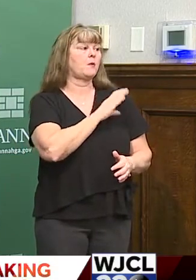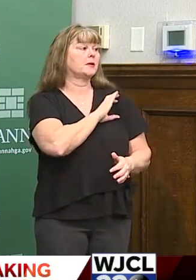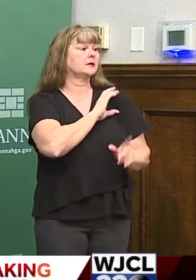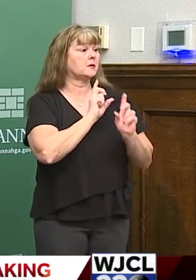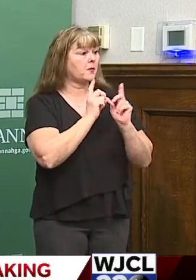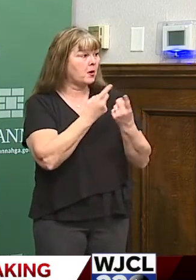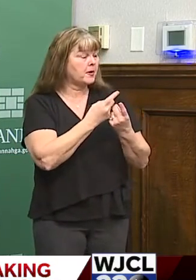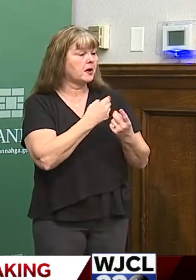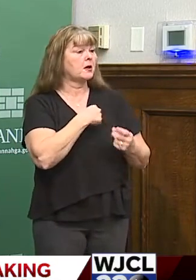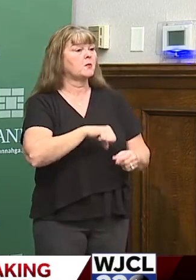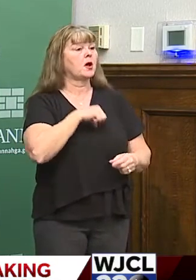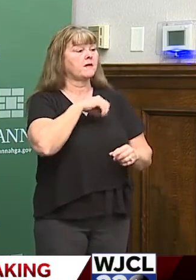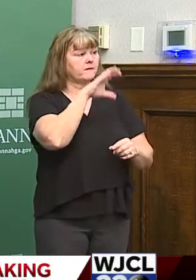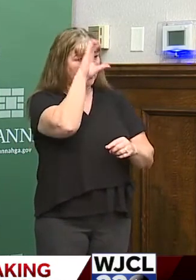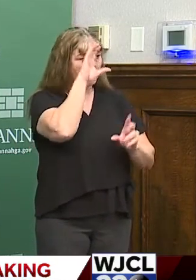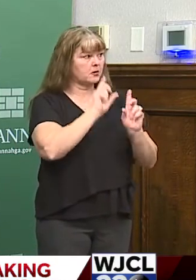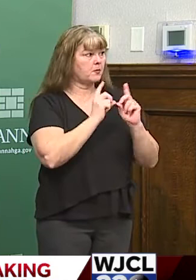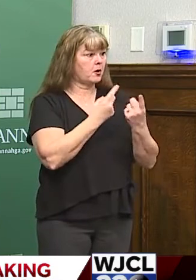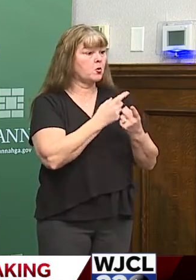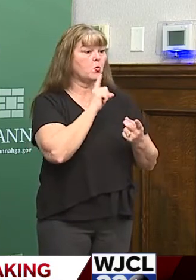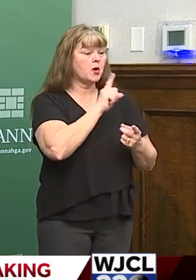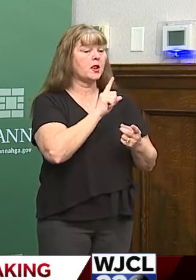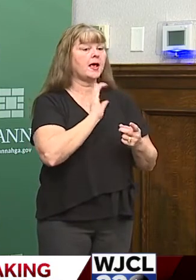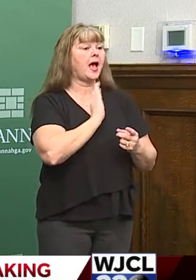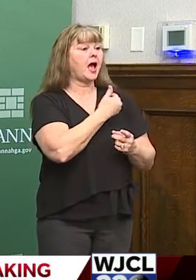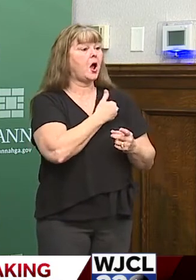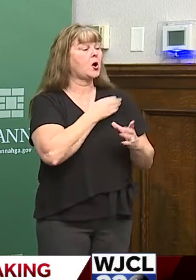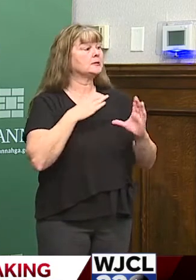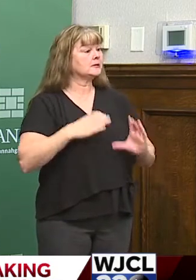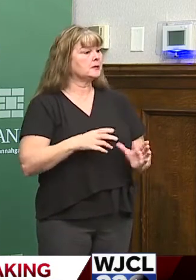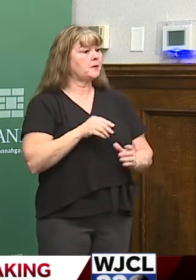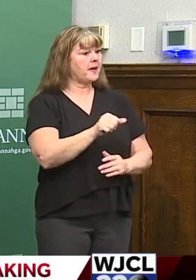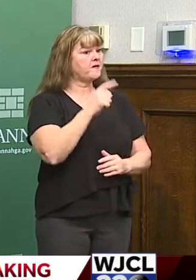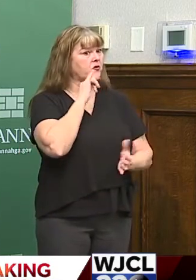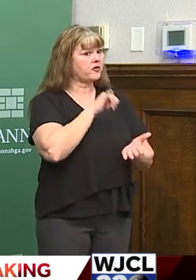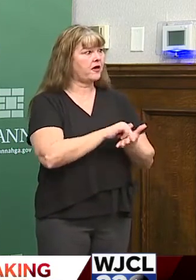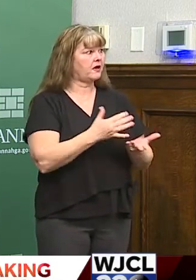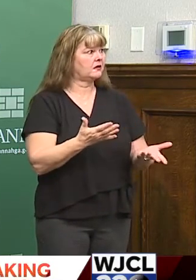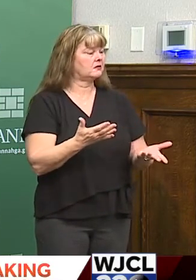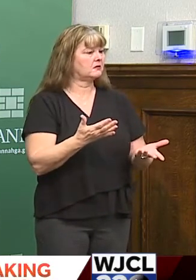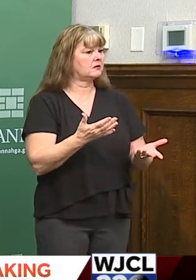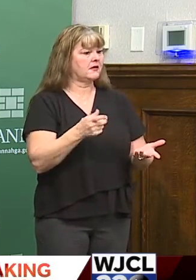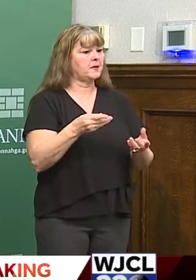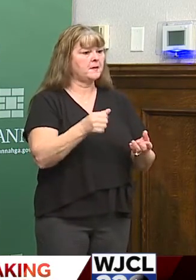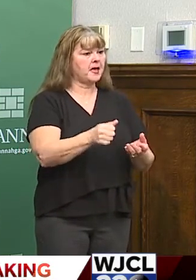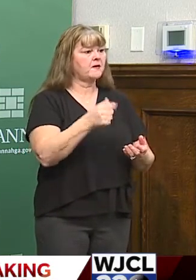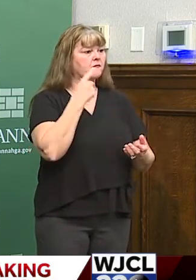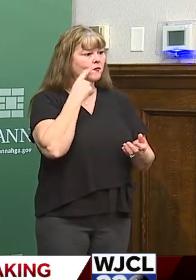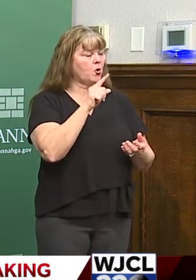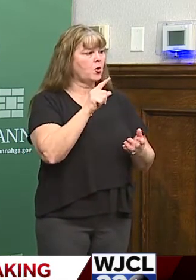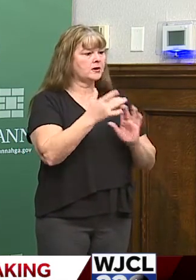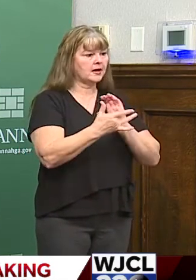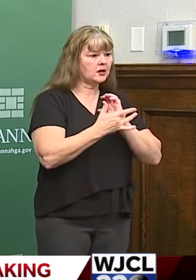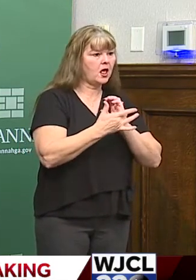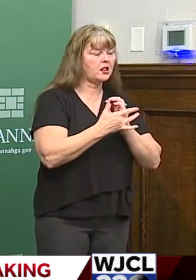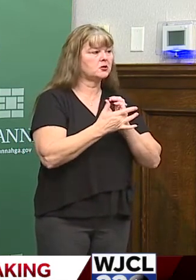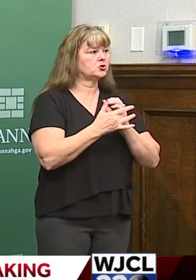AGAIN, I'M PROUD OF OUR POLICE DEPARTMENT. I'M PROUD OF OUR FIRE DEPARTMENT. AND THIS IS REALLY WHAT OUR CITIZENS PAY FOR.